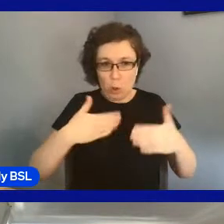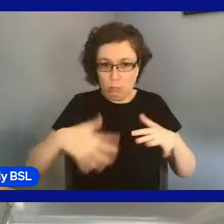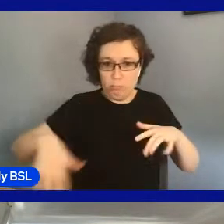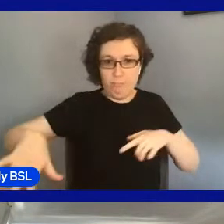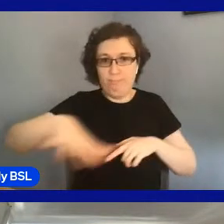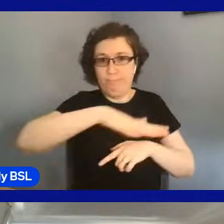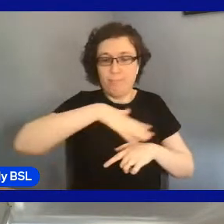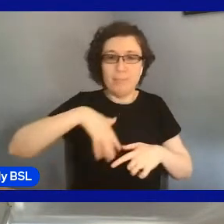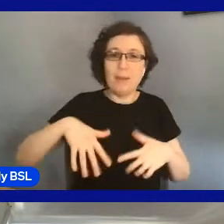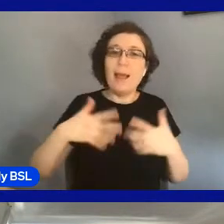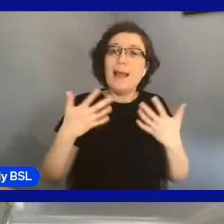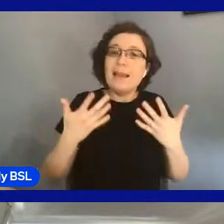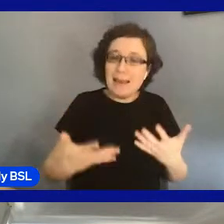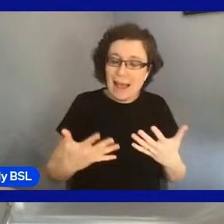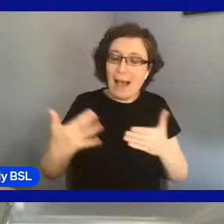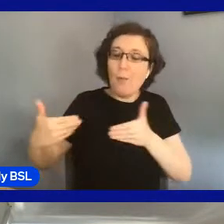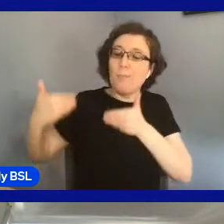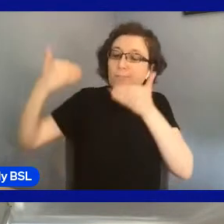and we really understood the concept of